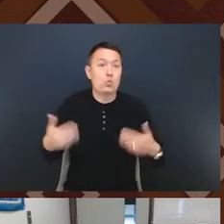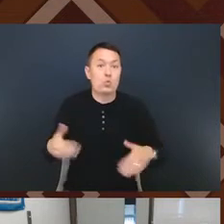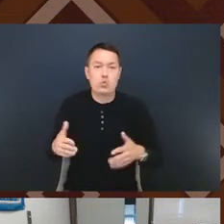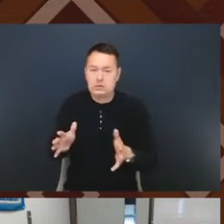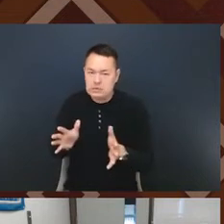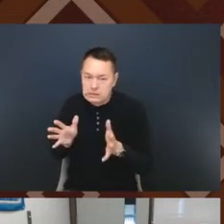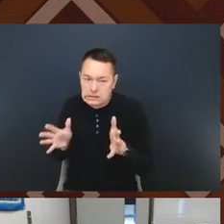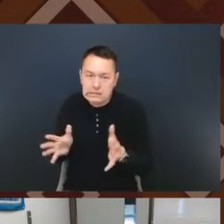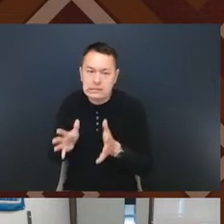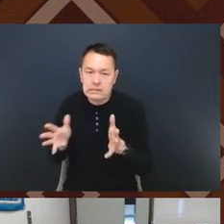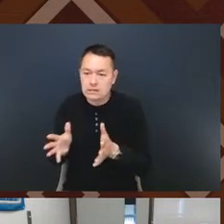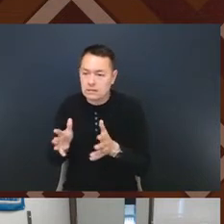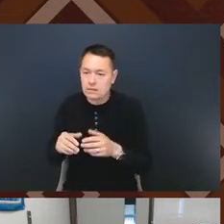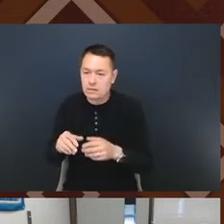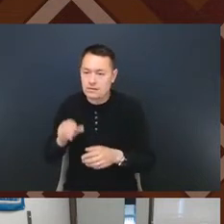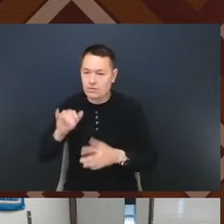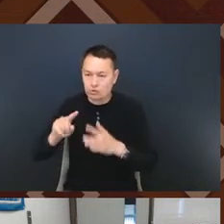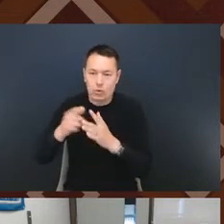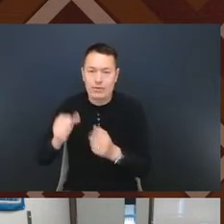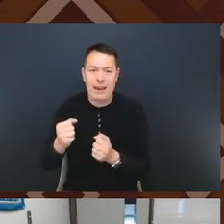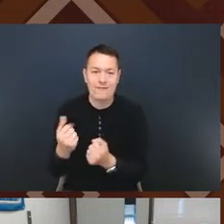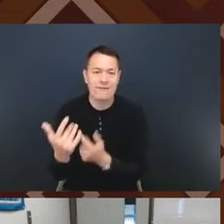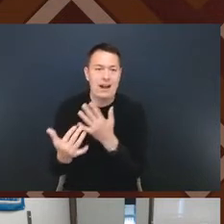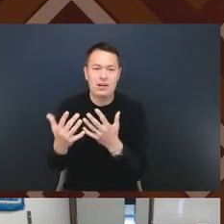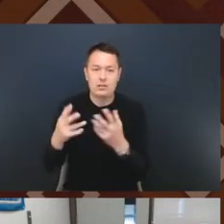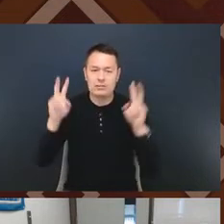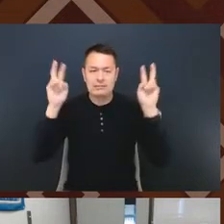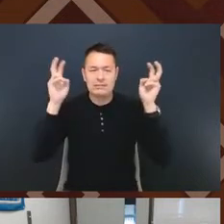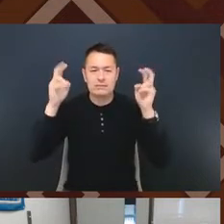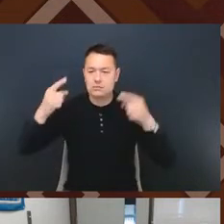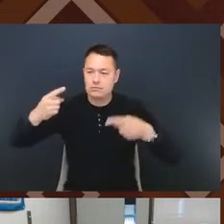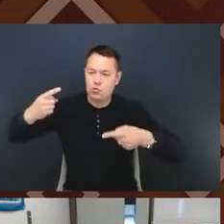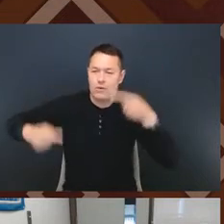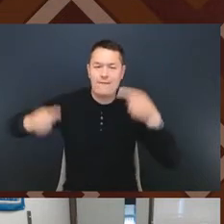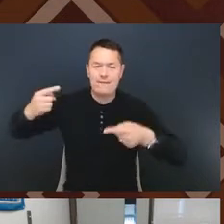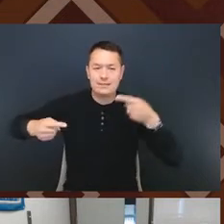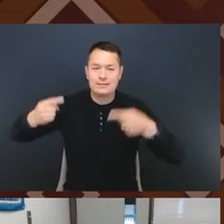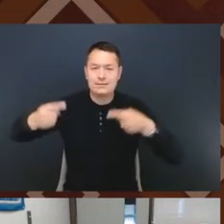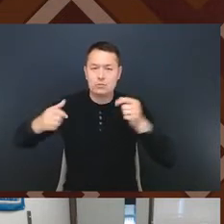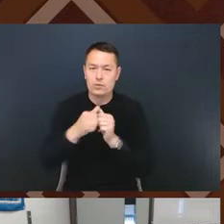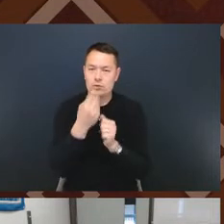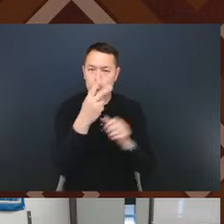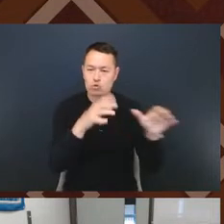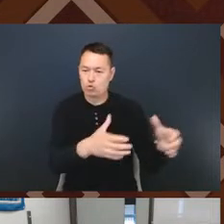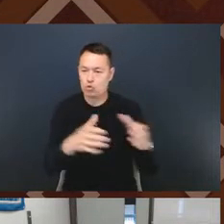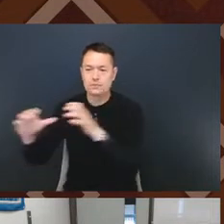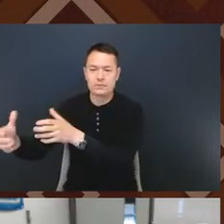this fire, stoked this rift between between those two groups